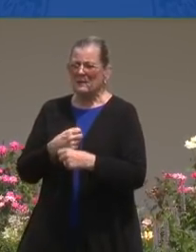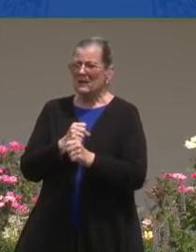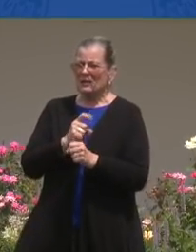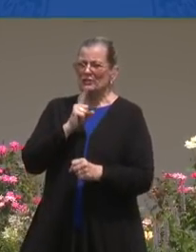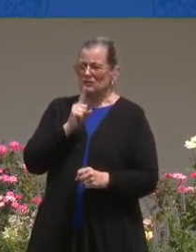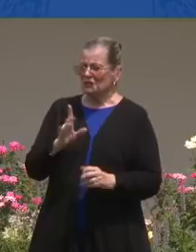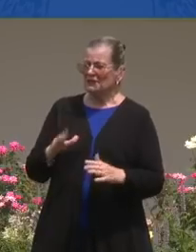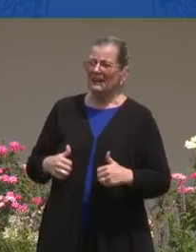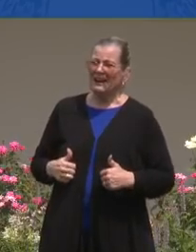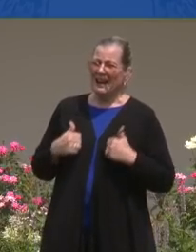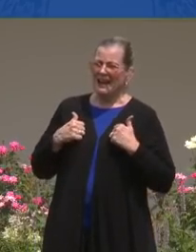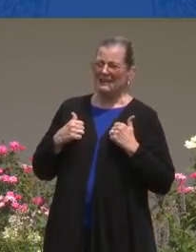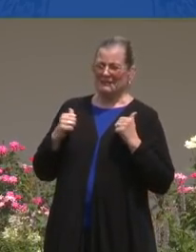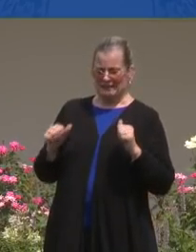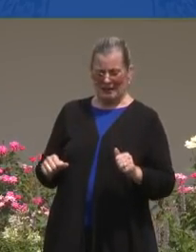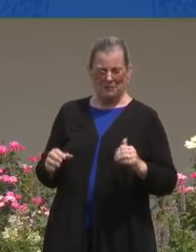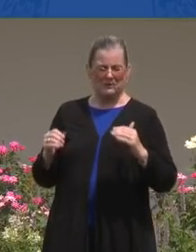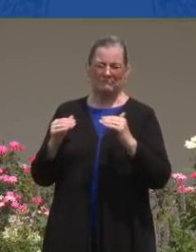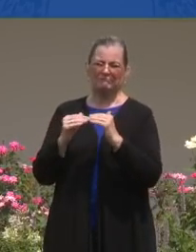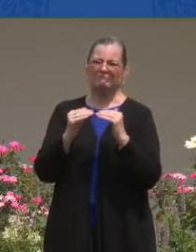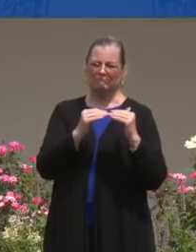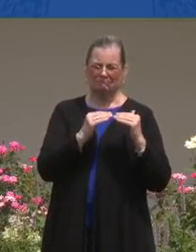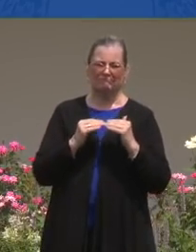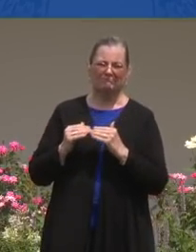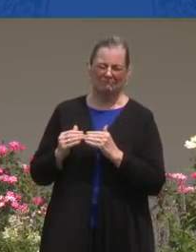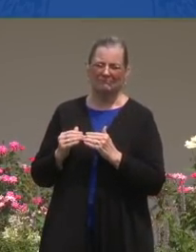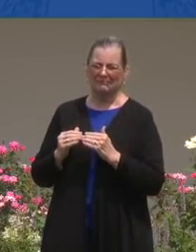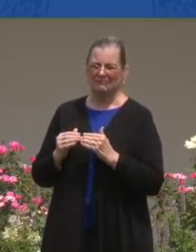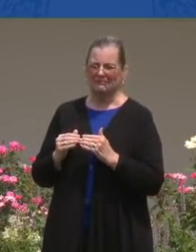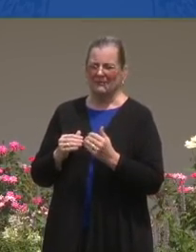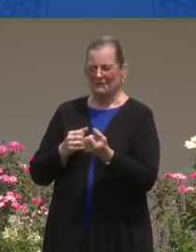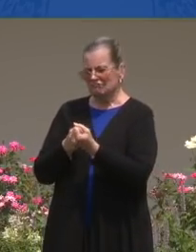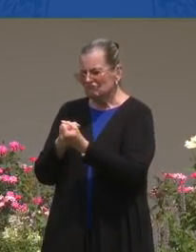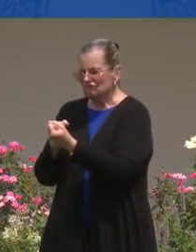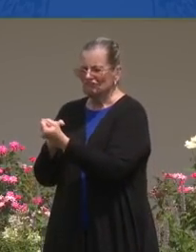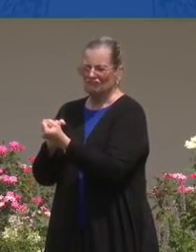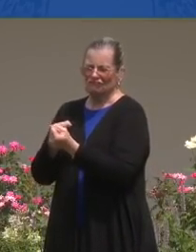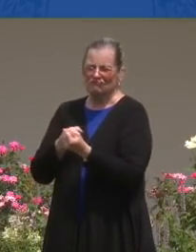and get the support they need as they continue to navigate these challenges.